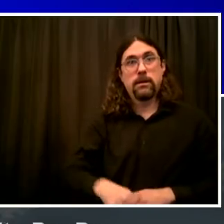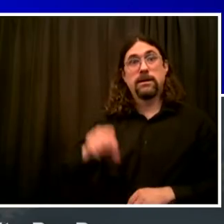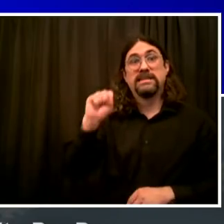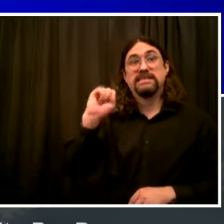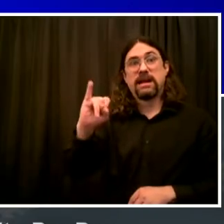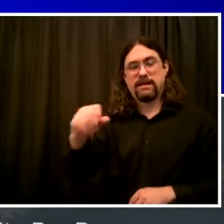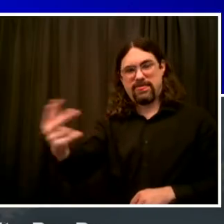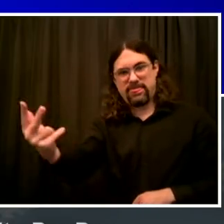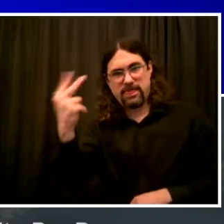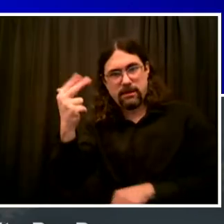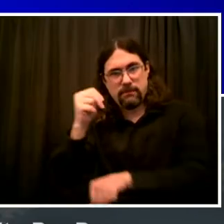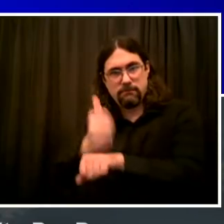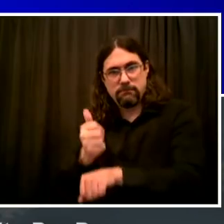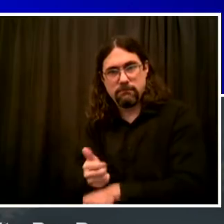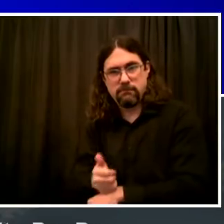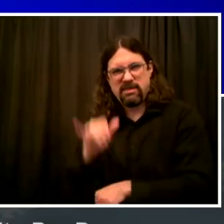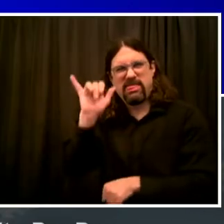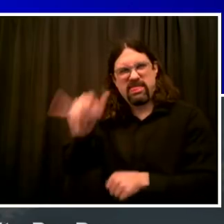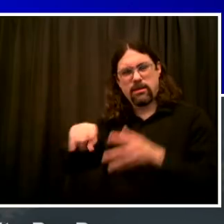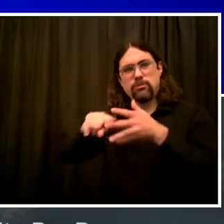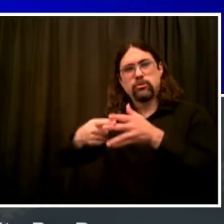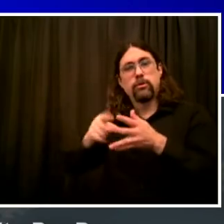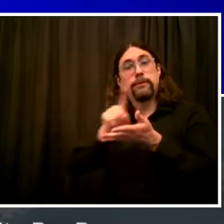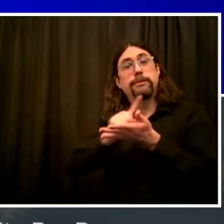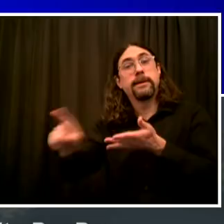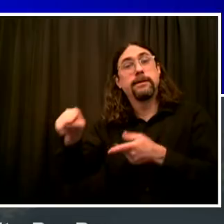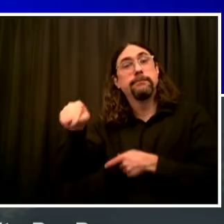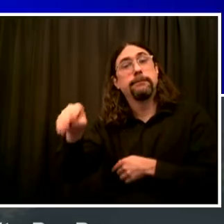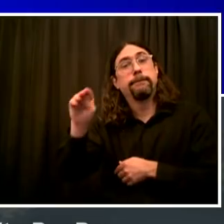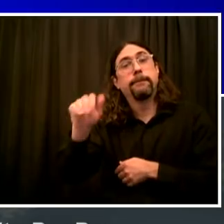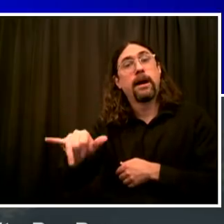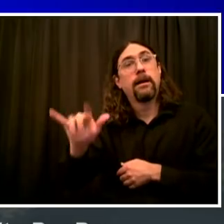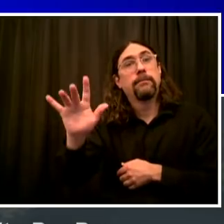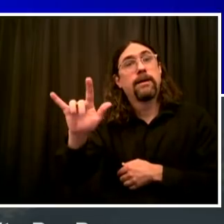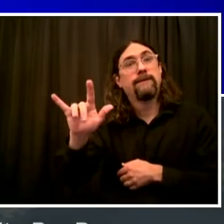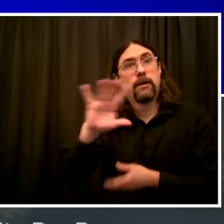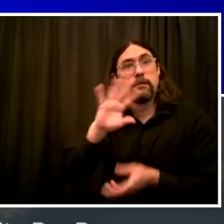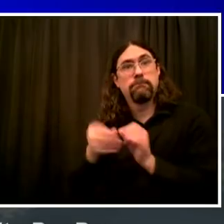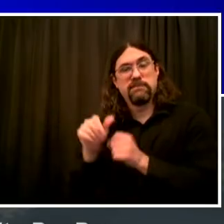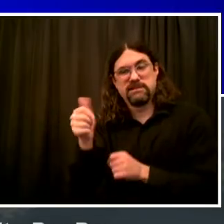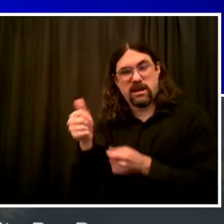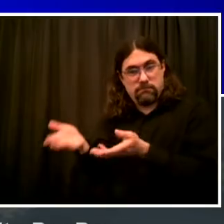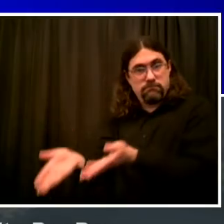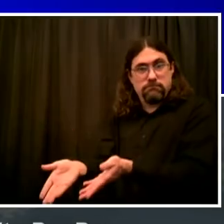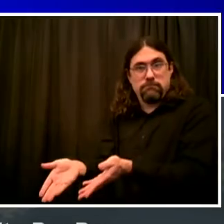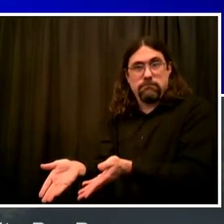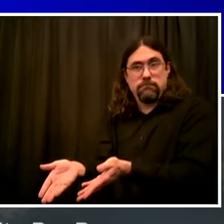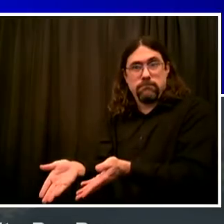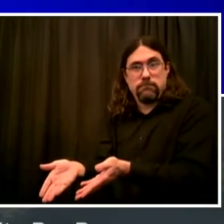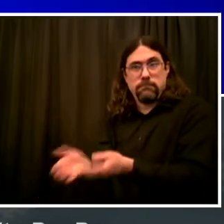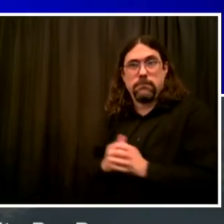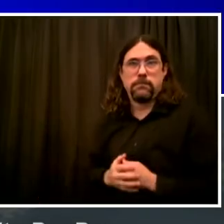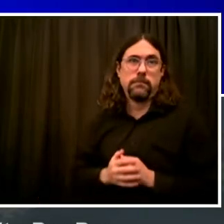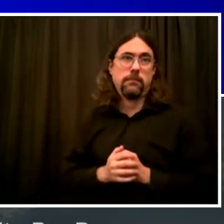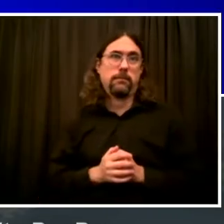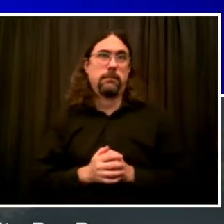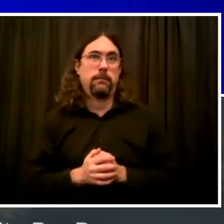AND WOODSIDE. THREE SISTE IN STATEN ISANLD. PRINCE'S BAY, NCCOORD AND PORT